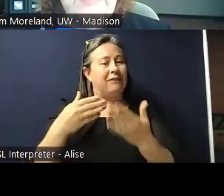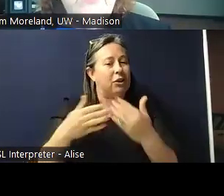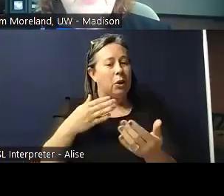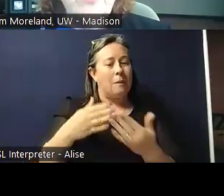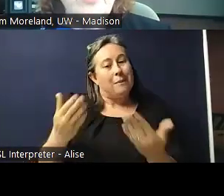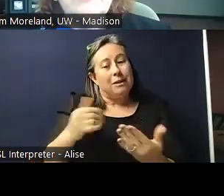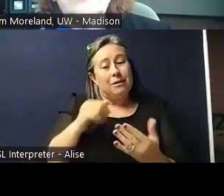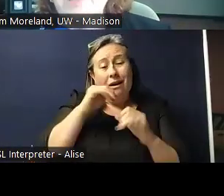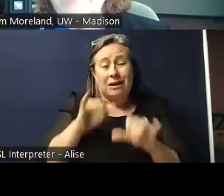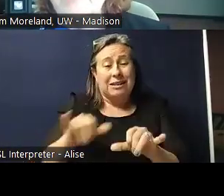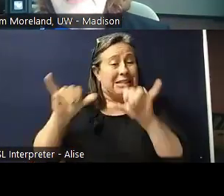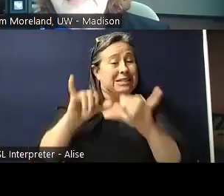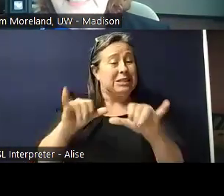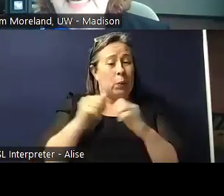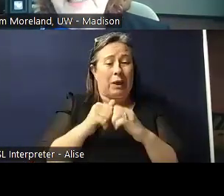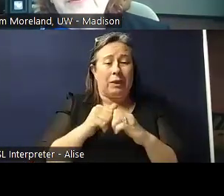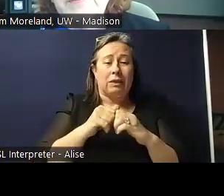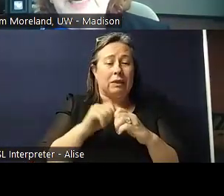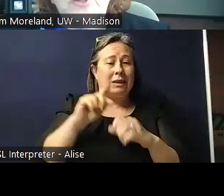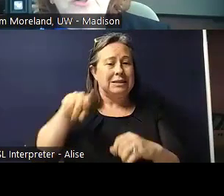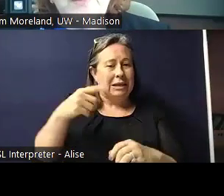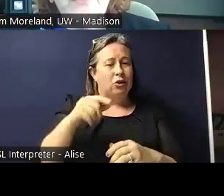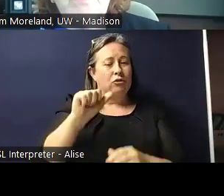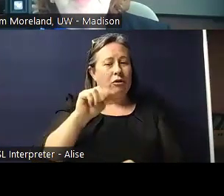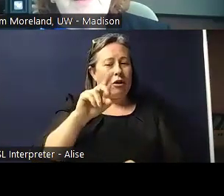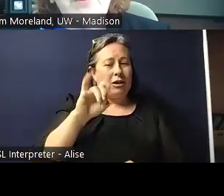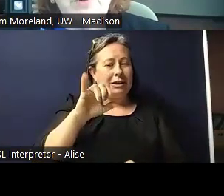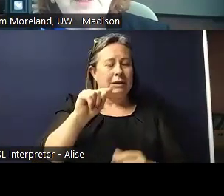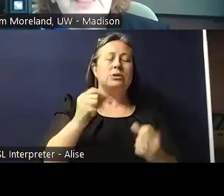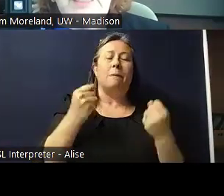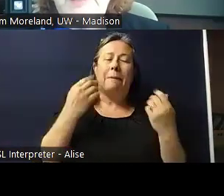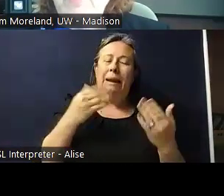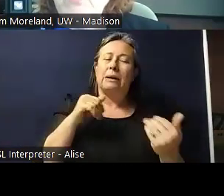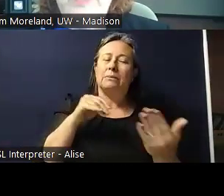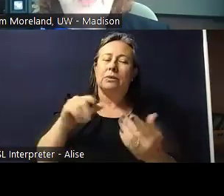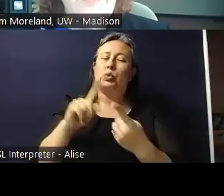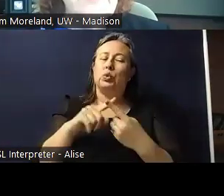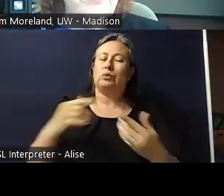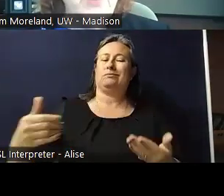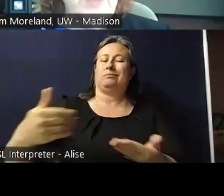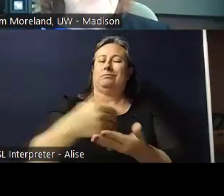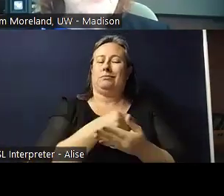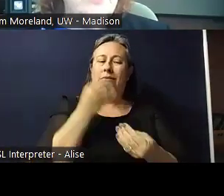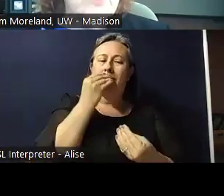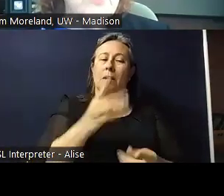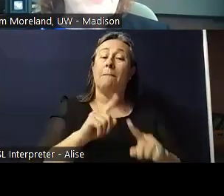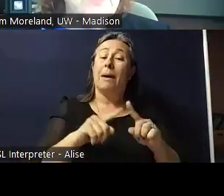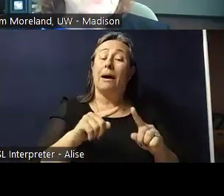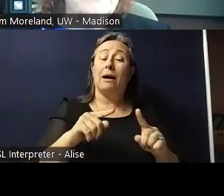so there are a lot of ways to get information but remember that we as the primes are responsible